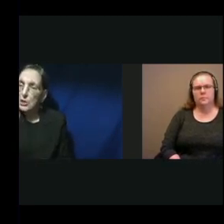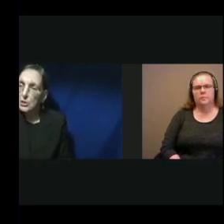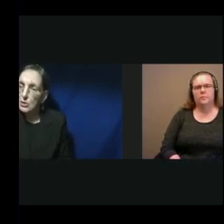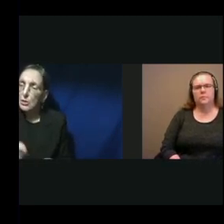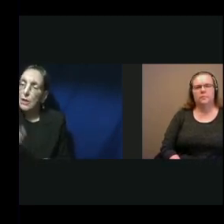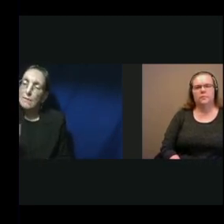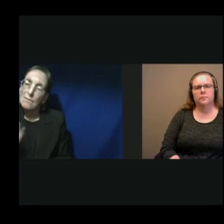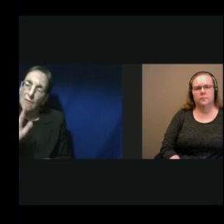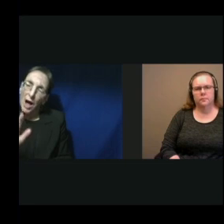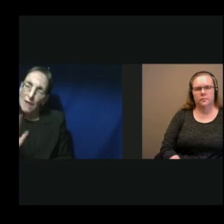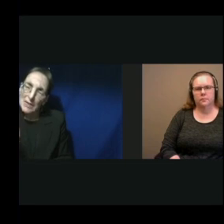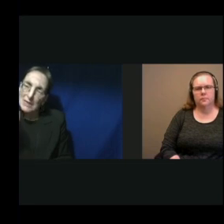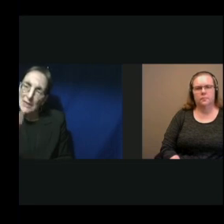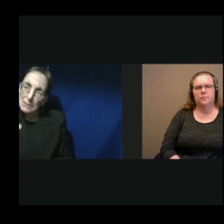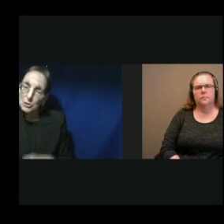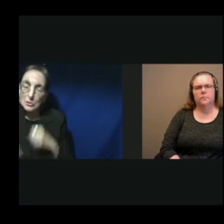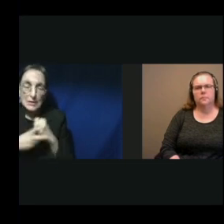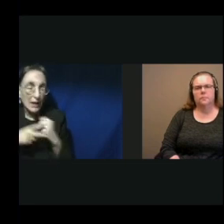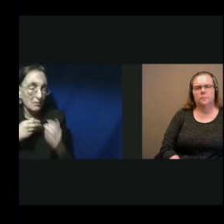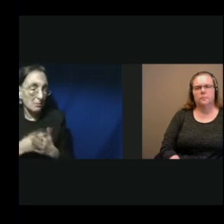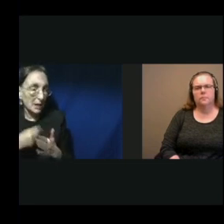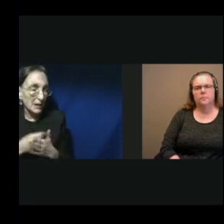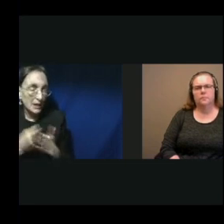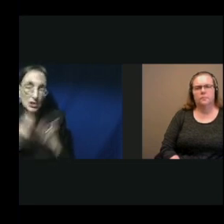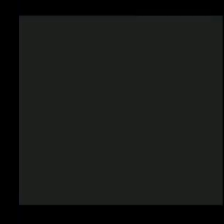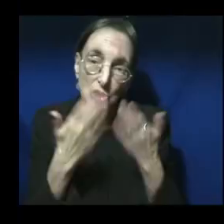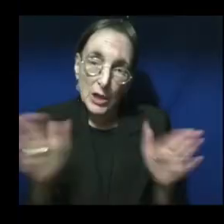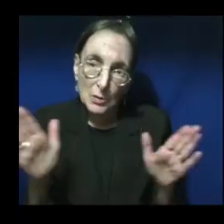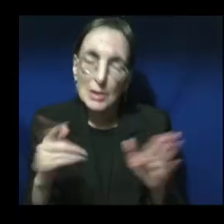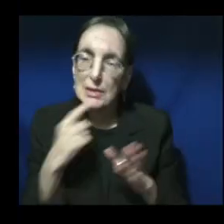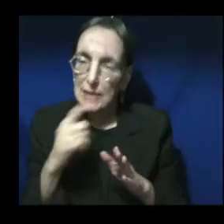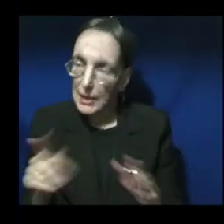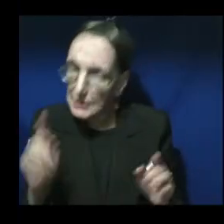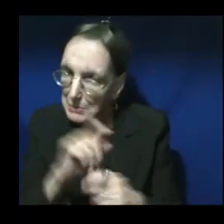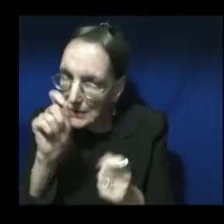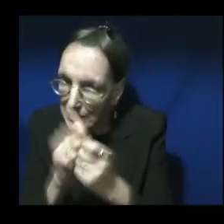you money, right? Information that’s important. Here five pieces of information that you will